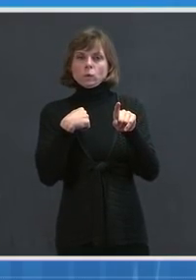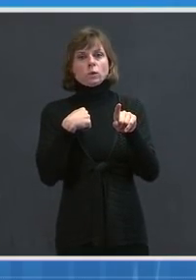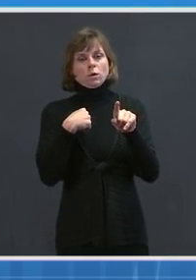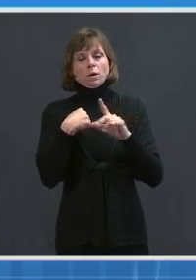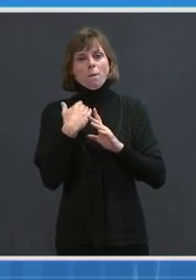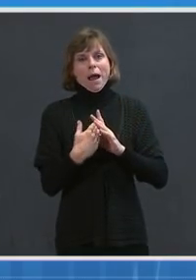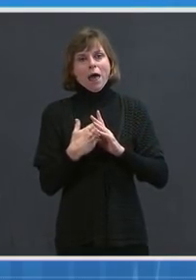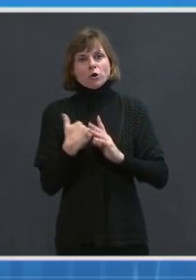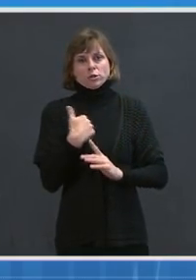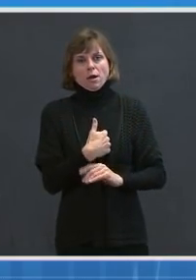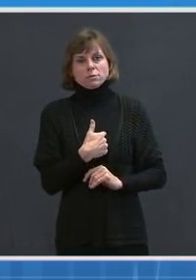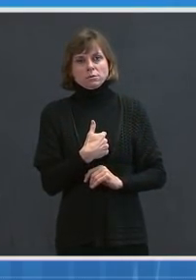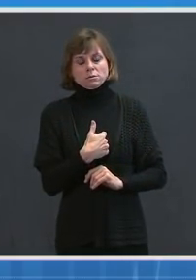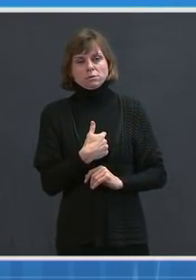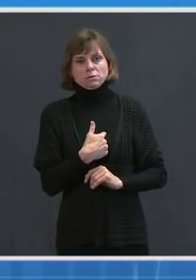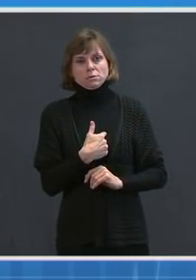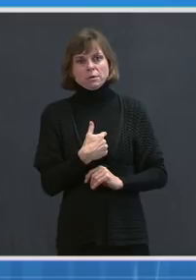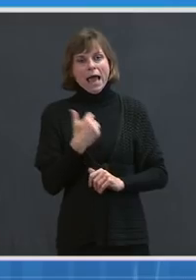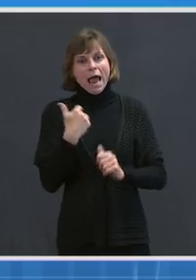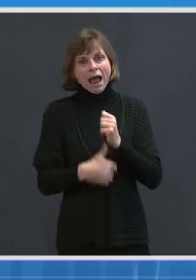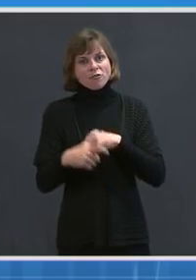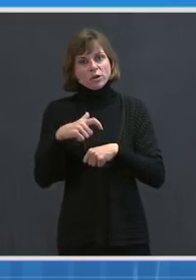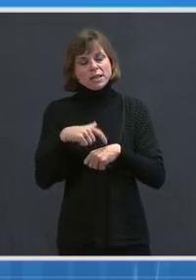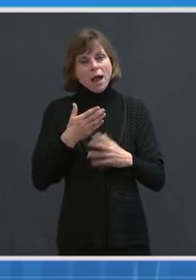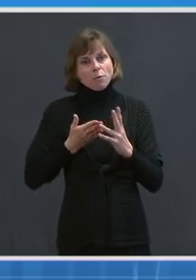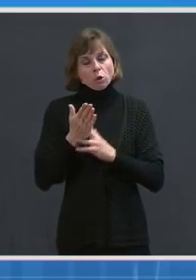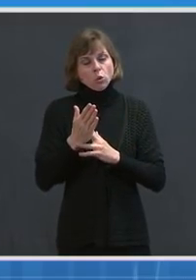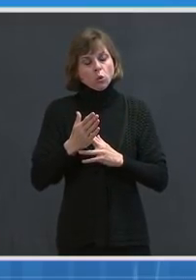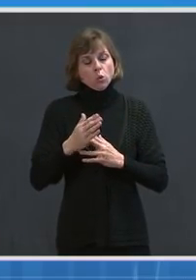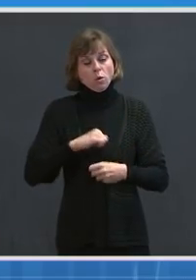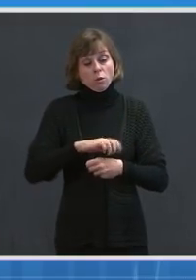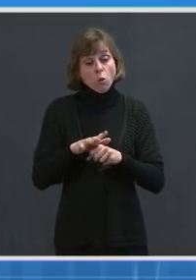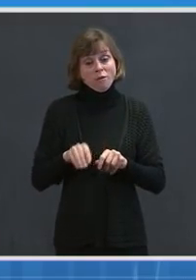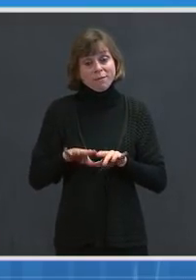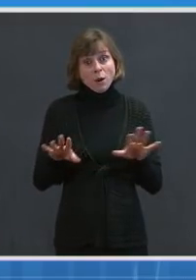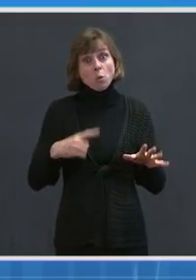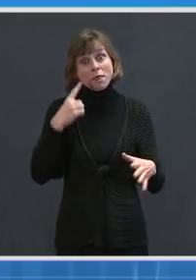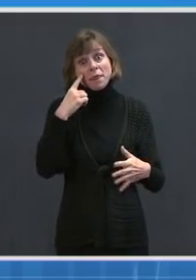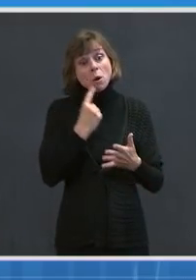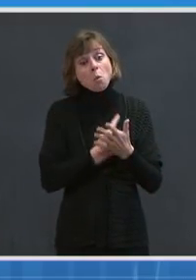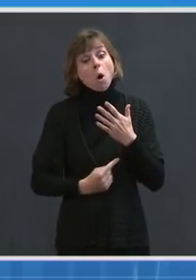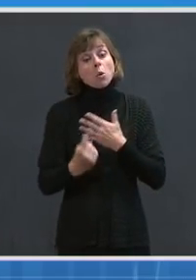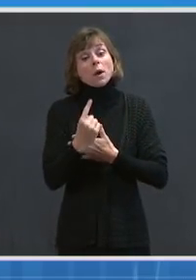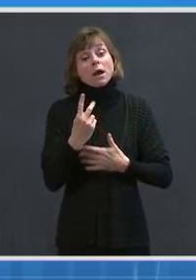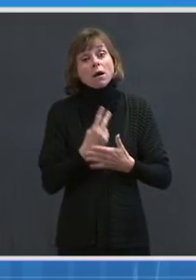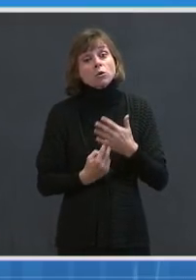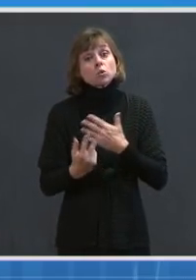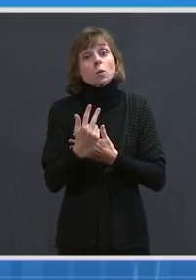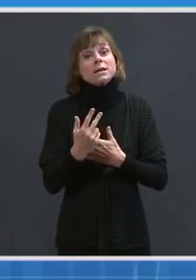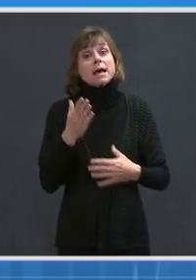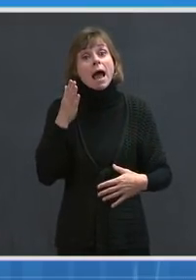we've learned that you can look a few weeks ahead, and in the world you see a few weeks ahead, it will not look like the world you live in today.